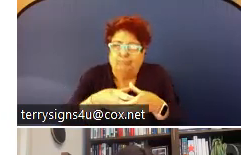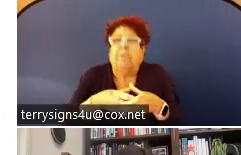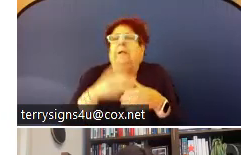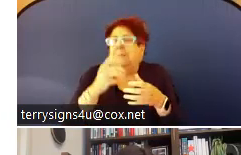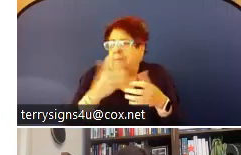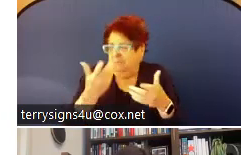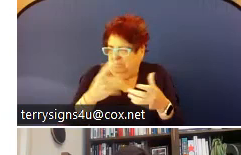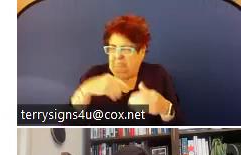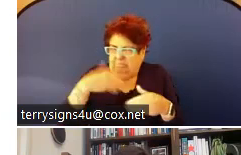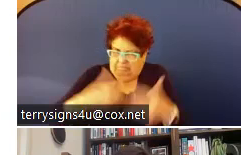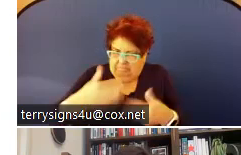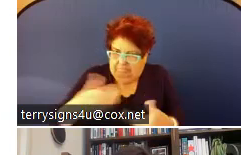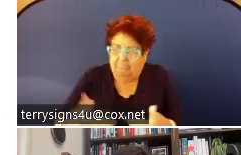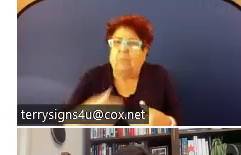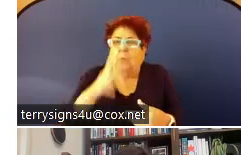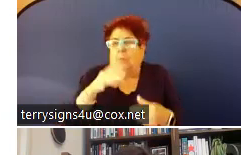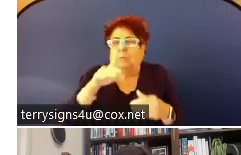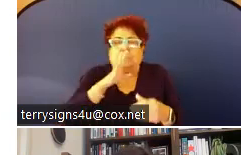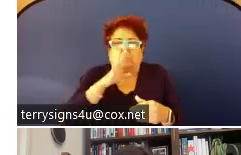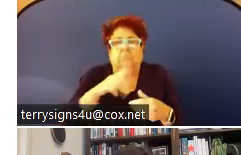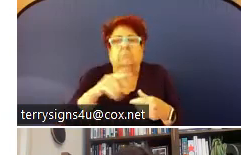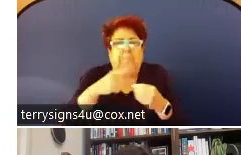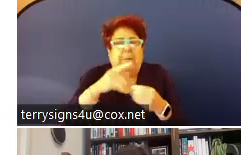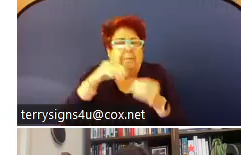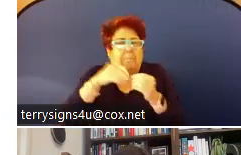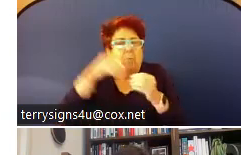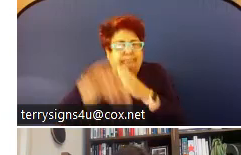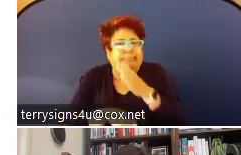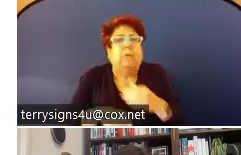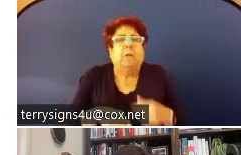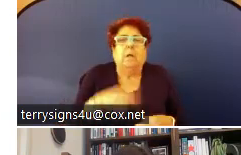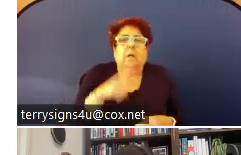Some of our main partners is Rebuilding Together of the Triangle, Habitat for Humanity of Orange